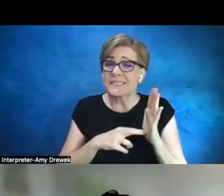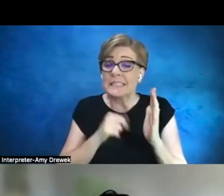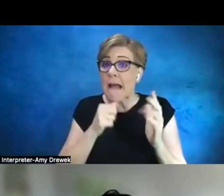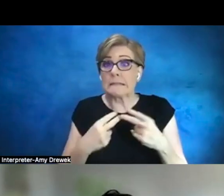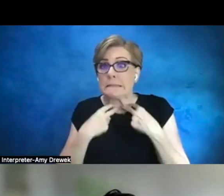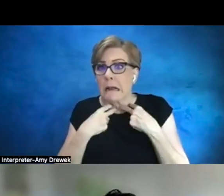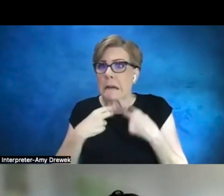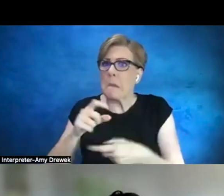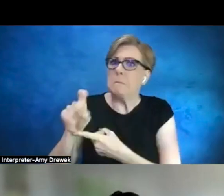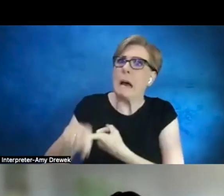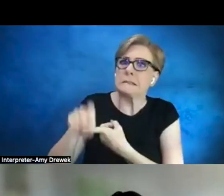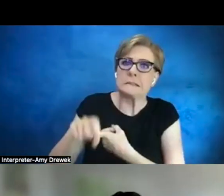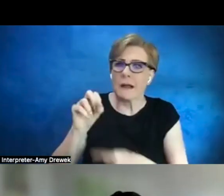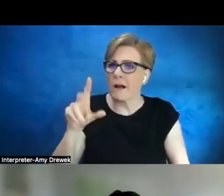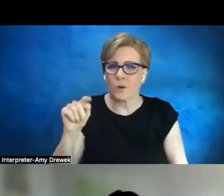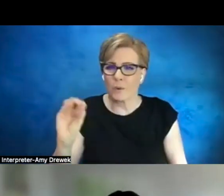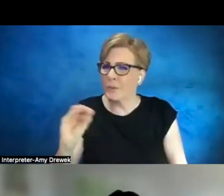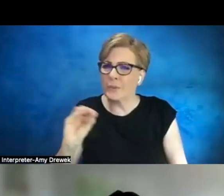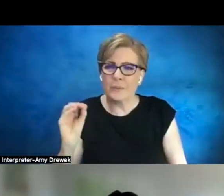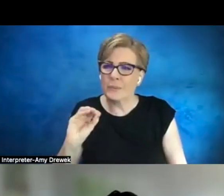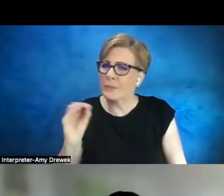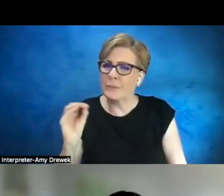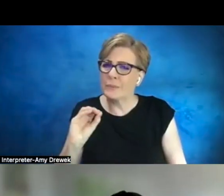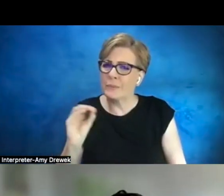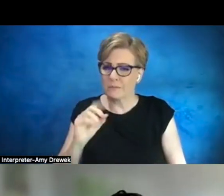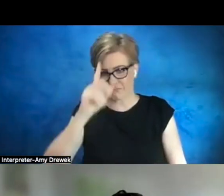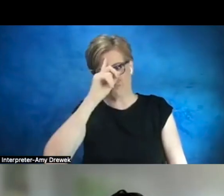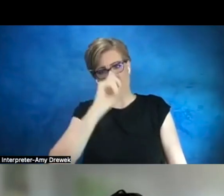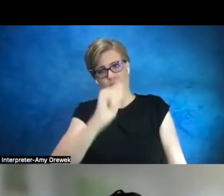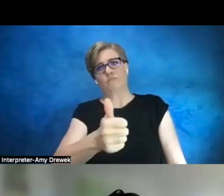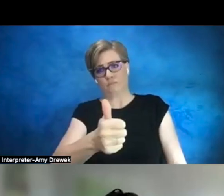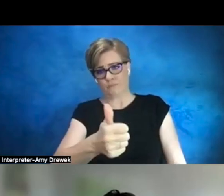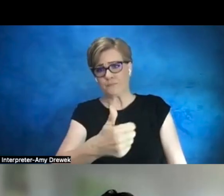to do it in October. We really encourage you to do your DMD